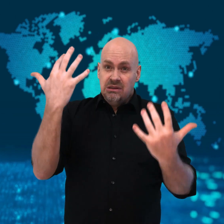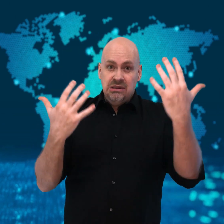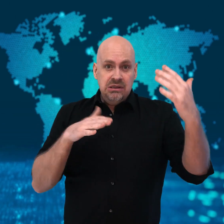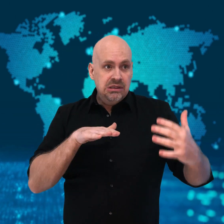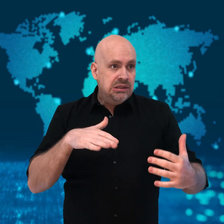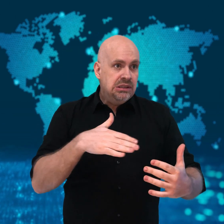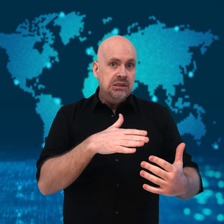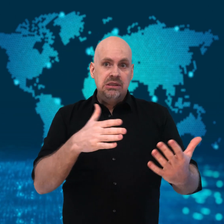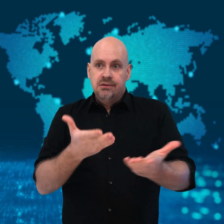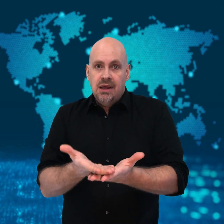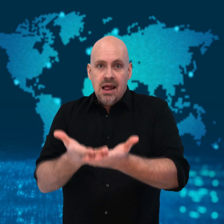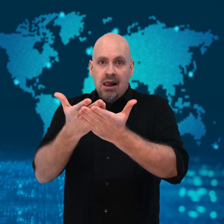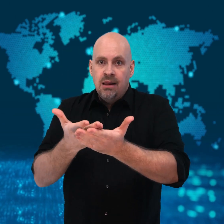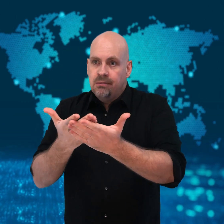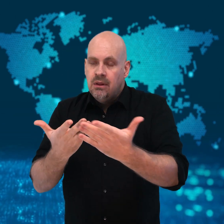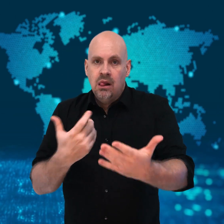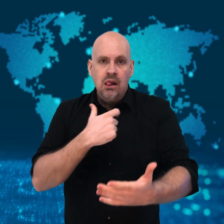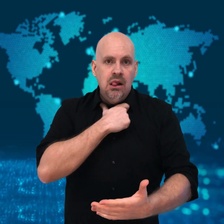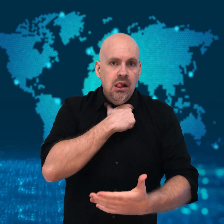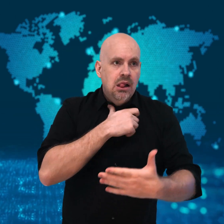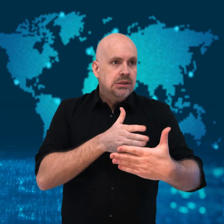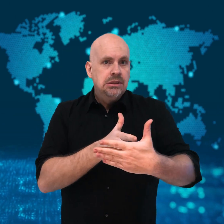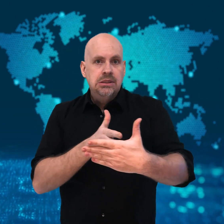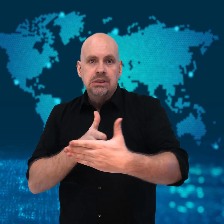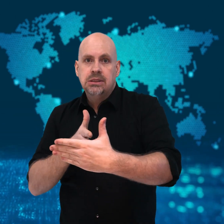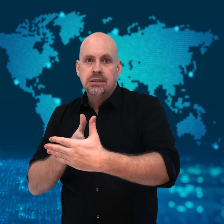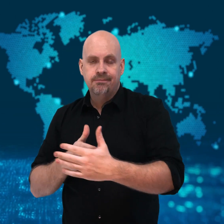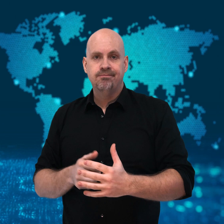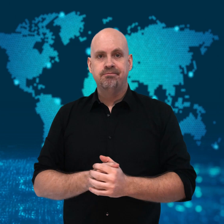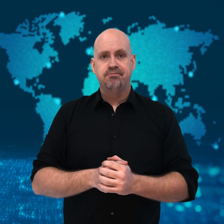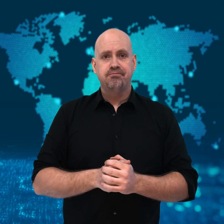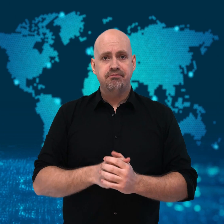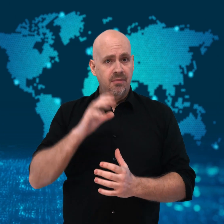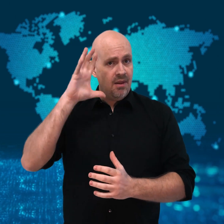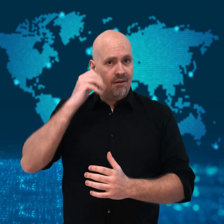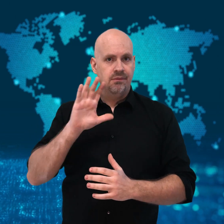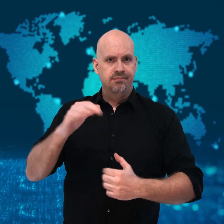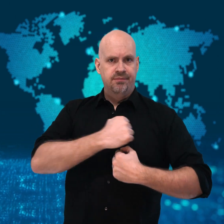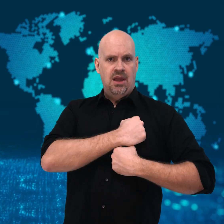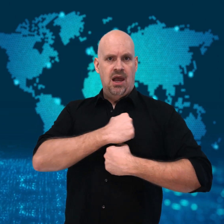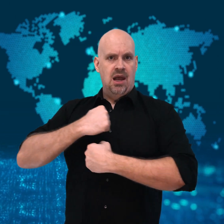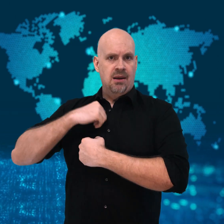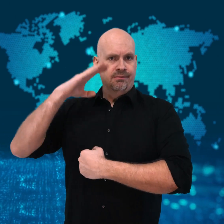Ambulances struggled to get close to the wounded because of